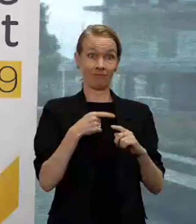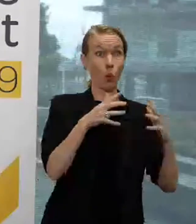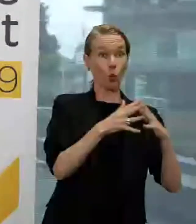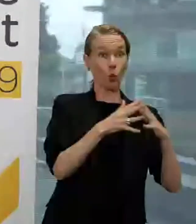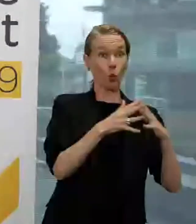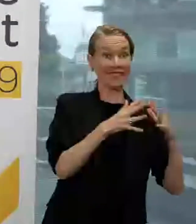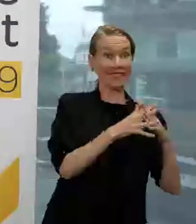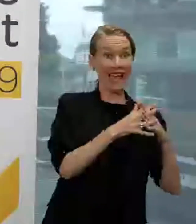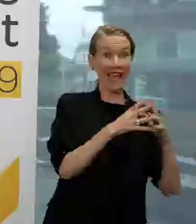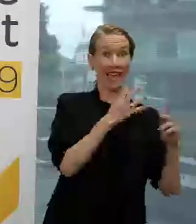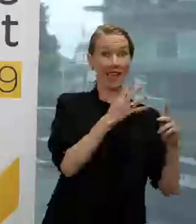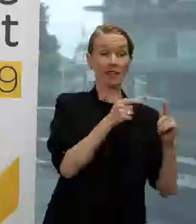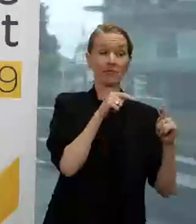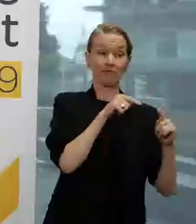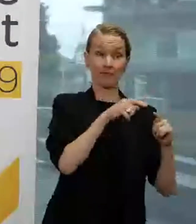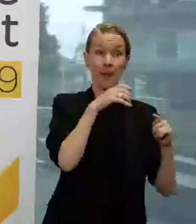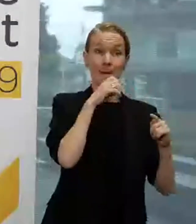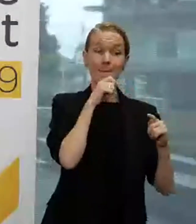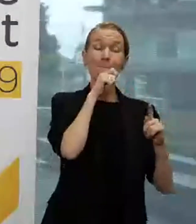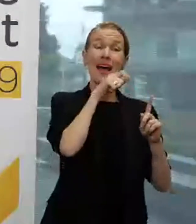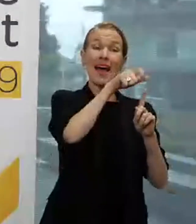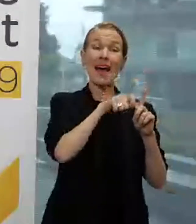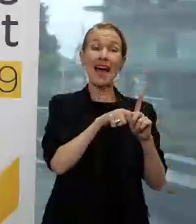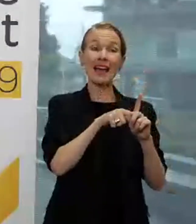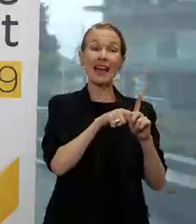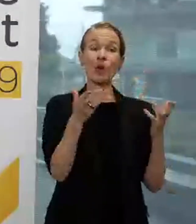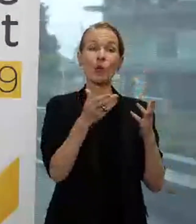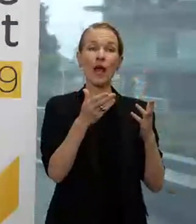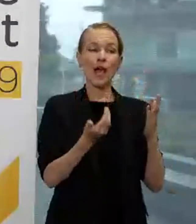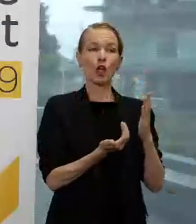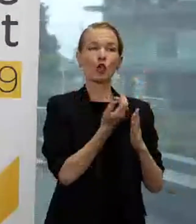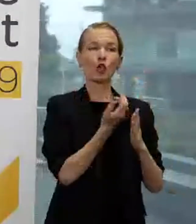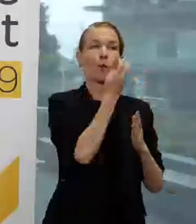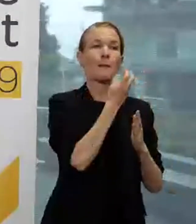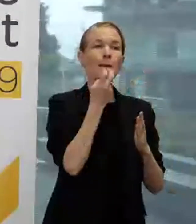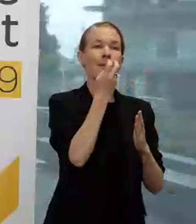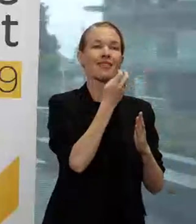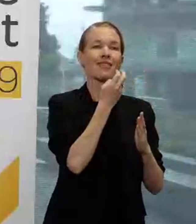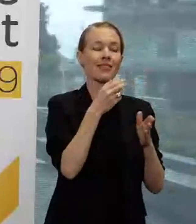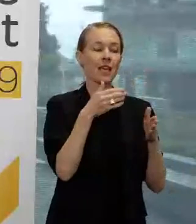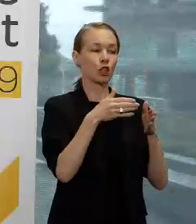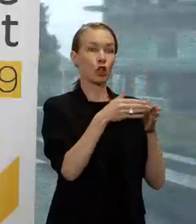I was a New Plymouth working on a ship at the port there during his work.